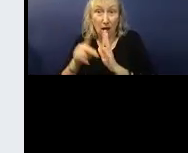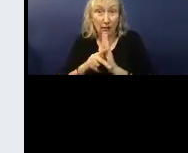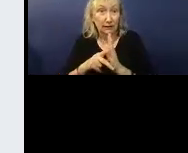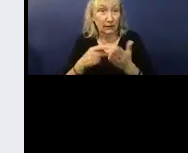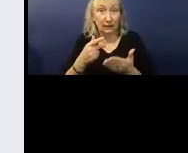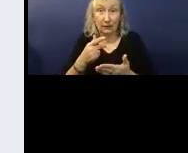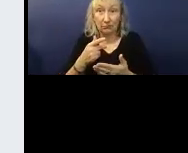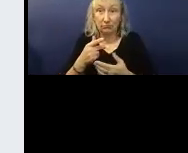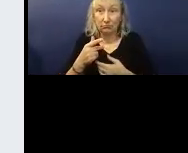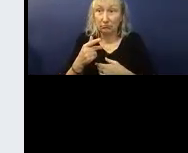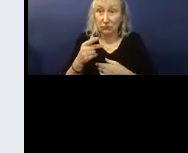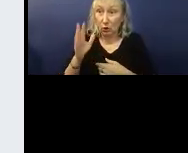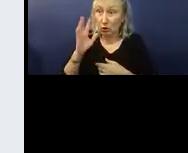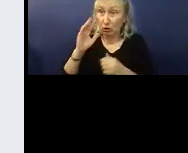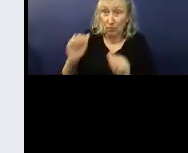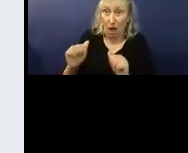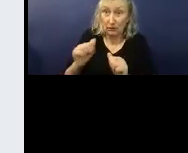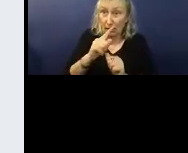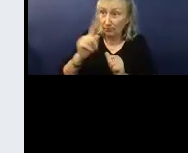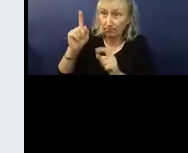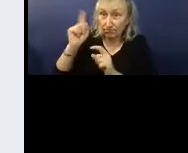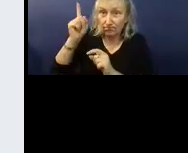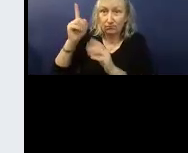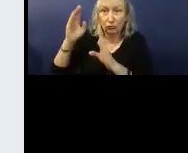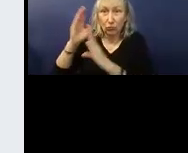But I think, you know, unless I'm missing something within the